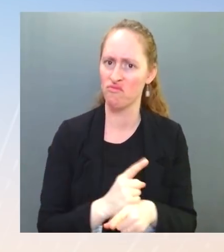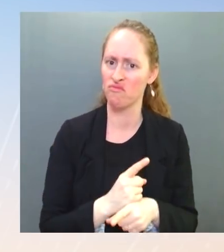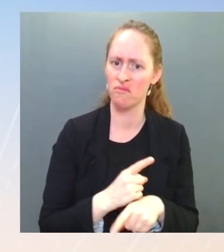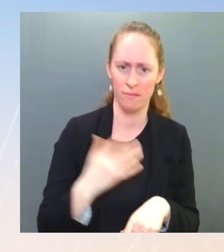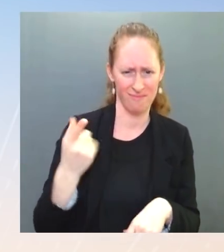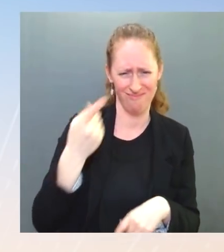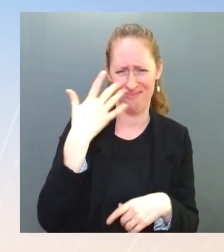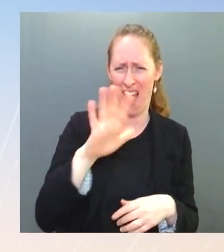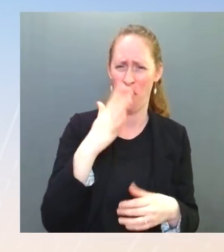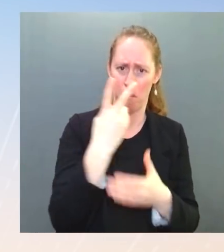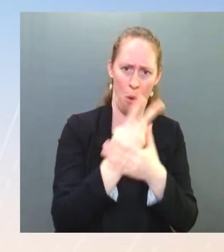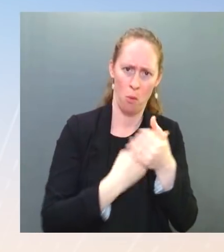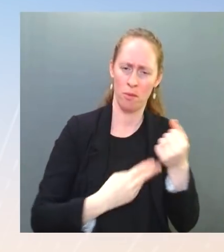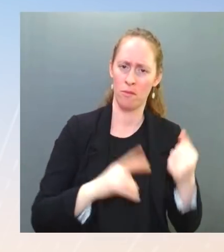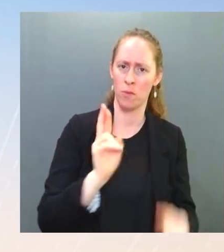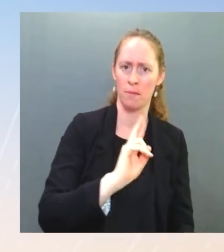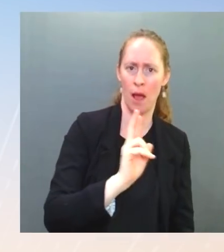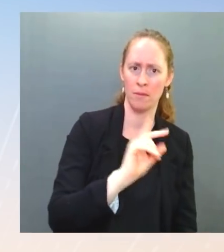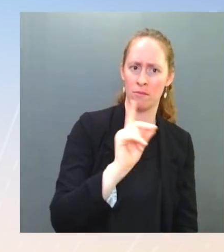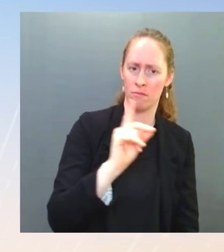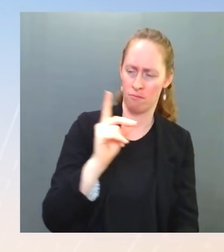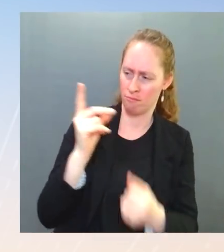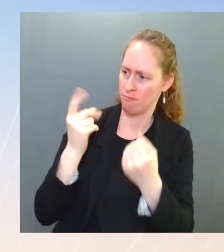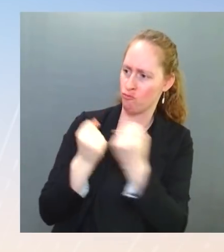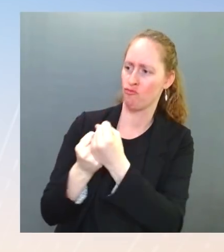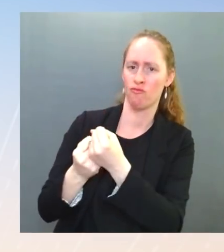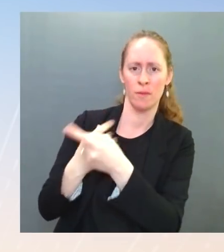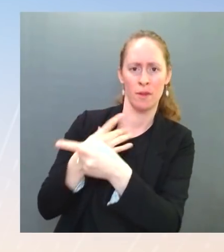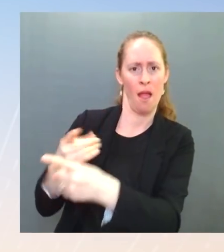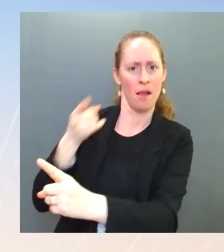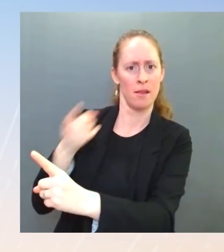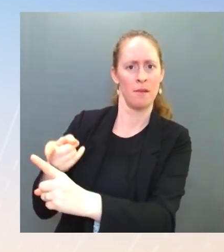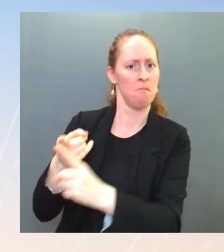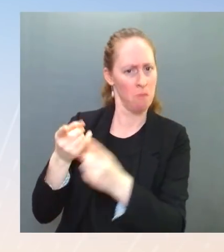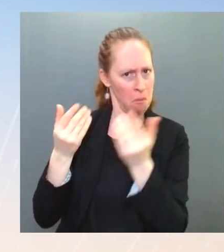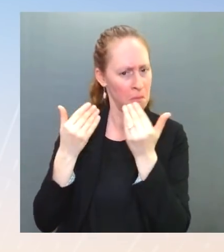is broadly supported by a number of police groups,